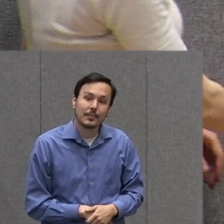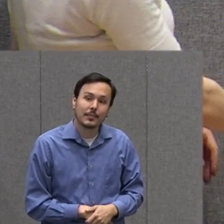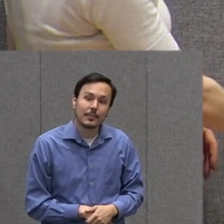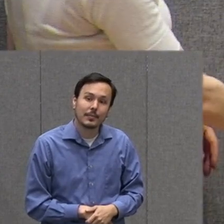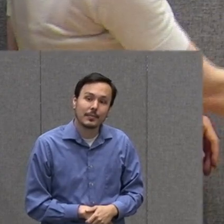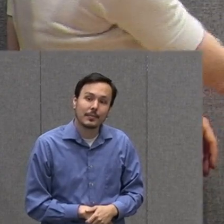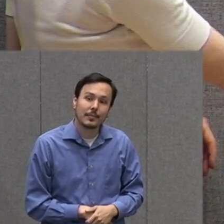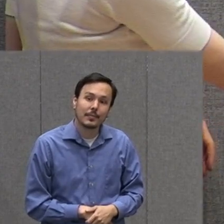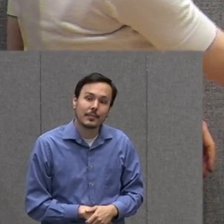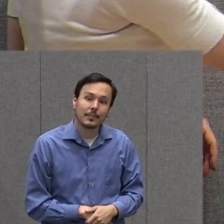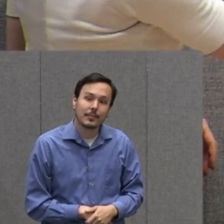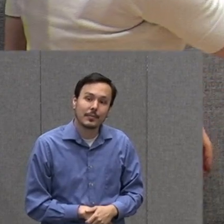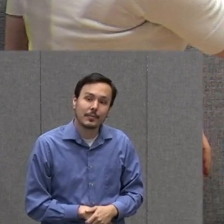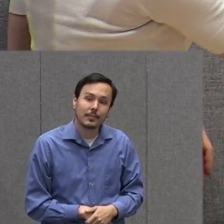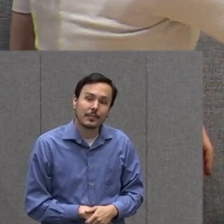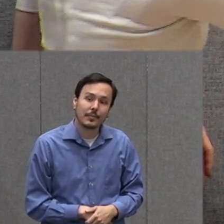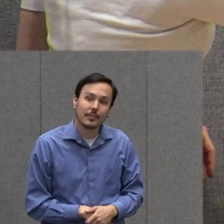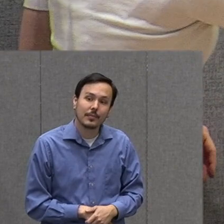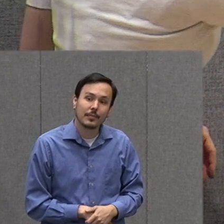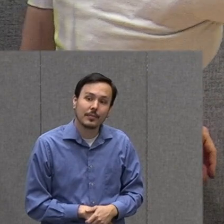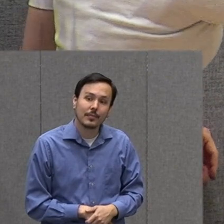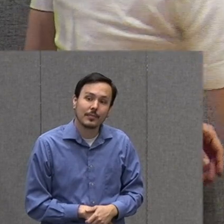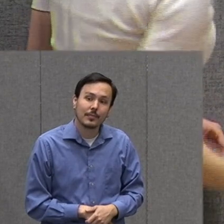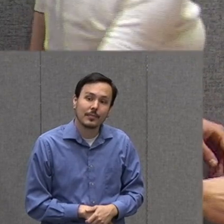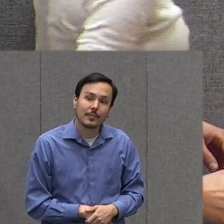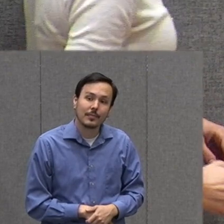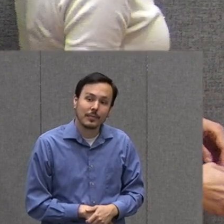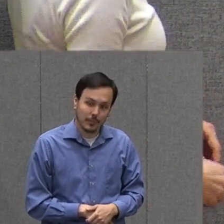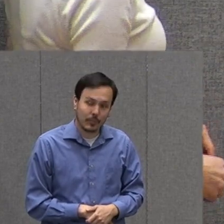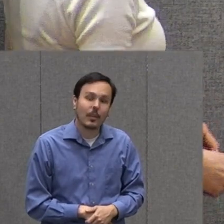Collaborative patient volunteers work creatively.